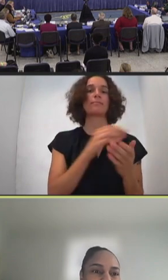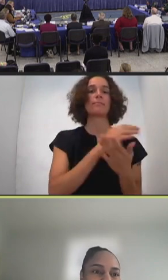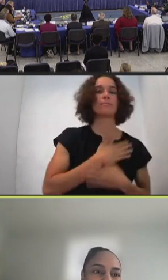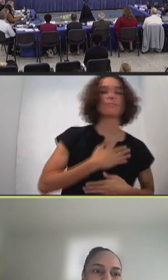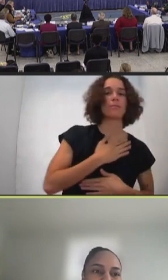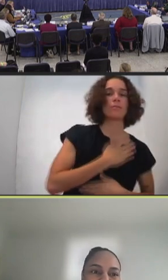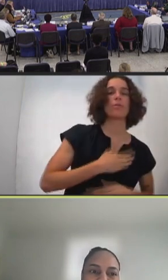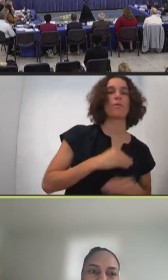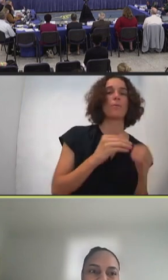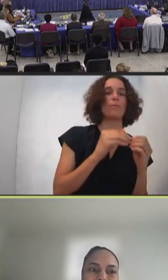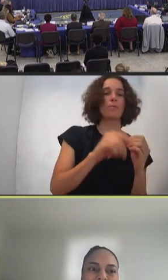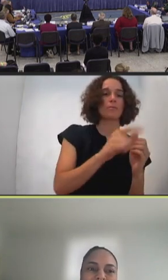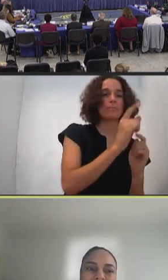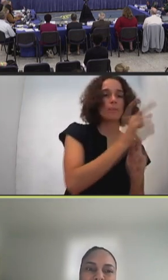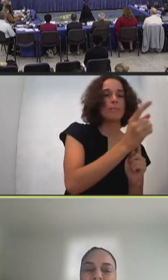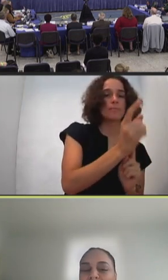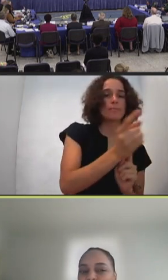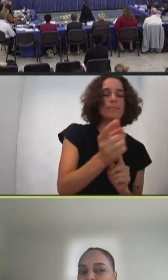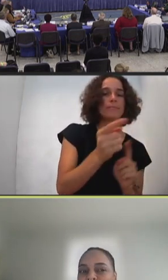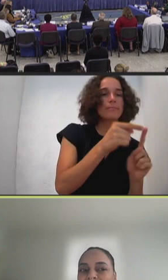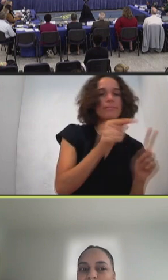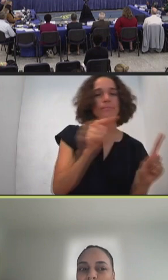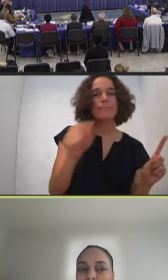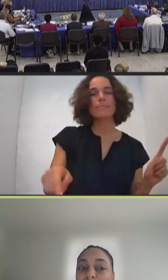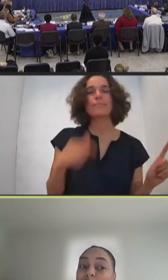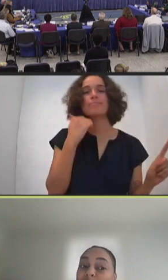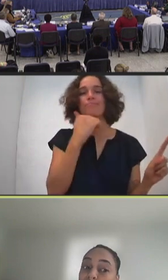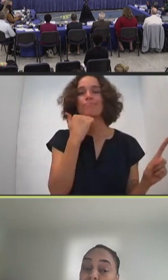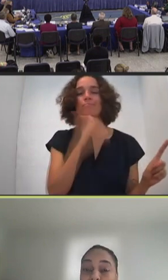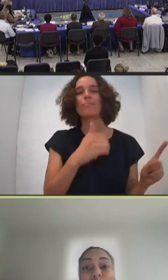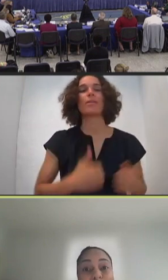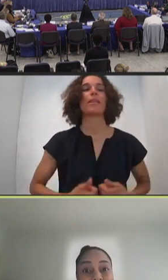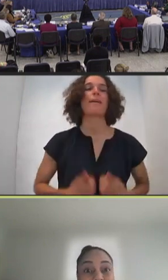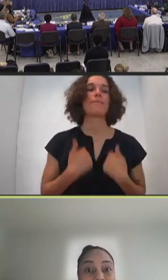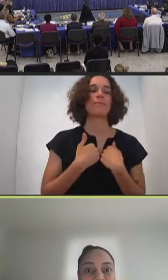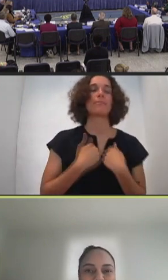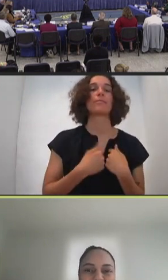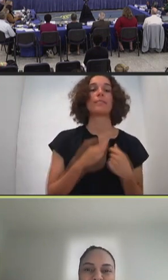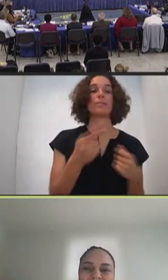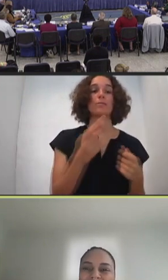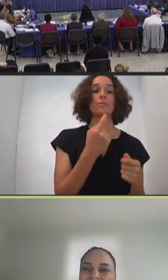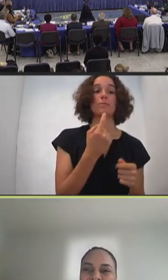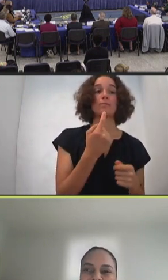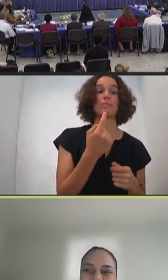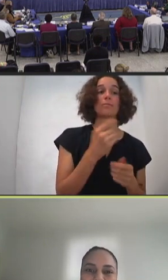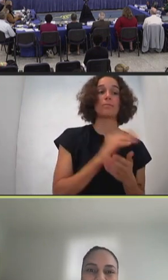really helpful messaging. My favorite is "Eat for two. Sleep for two. Protect for two." Next slide,